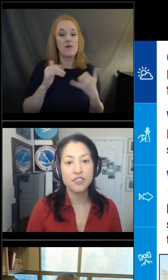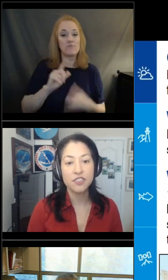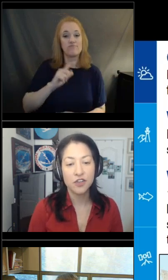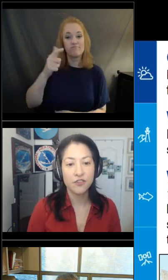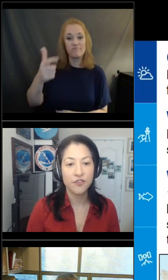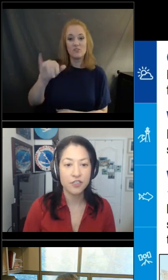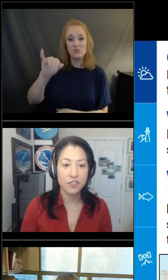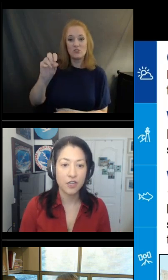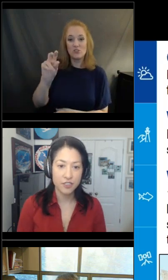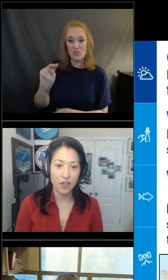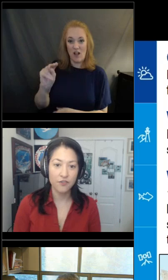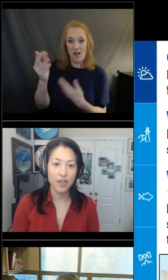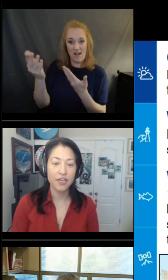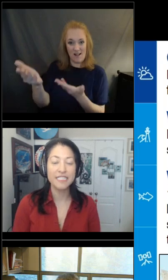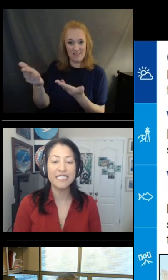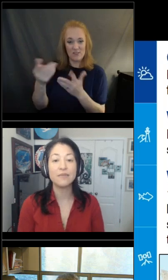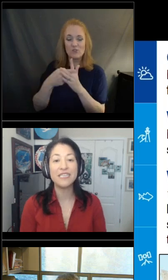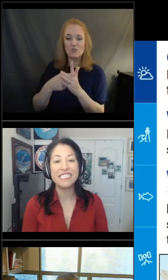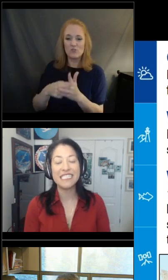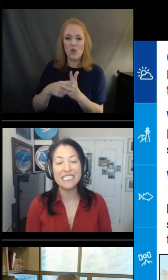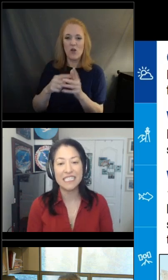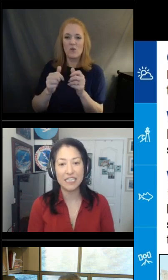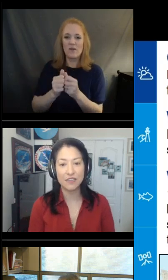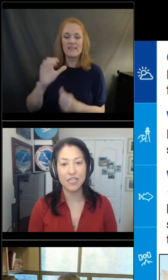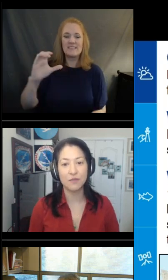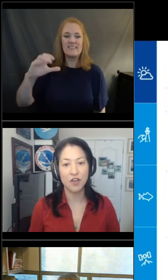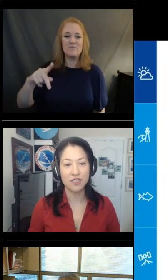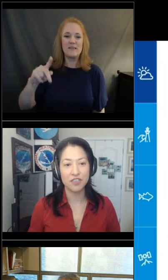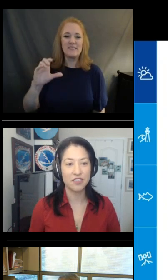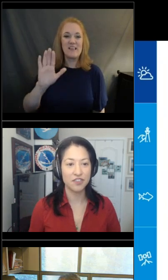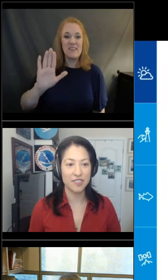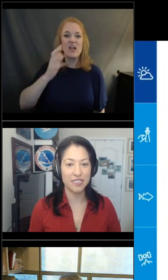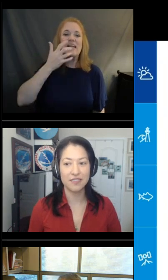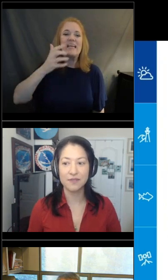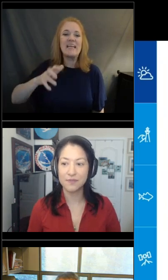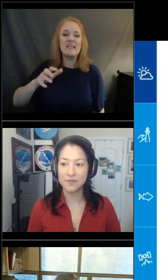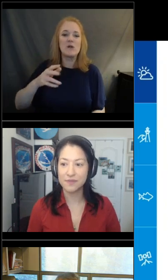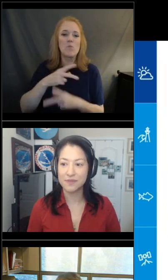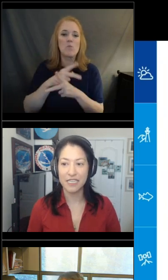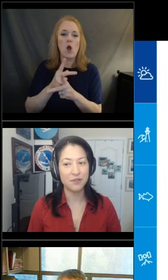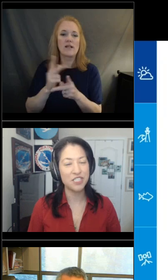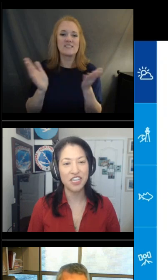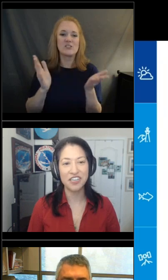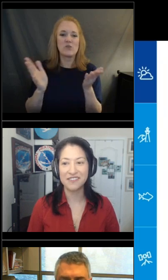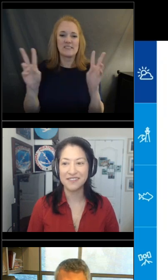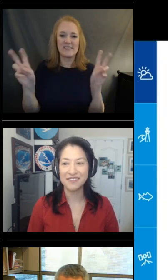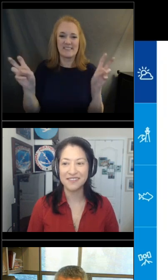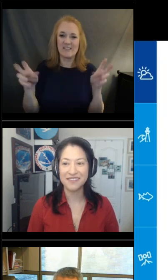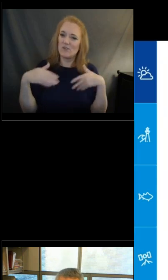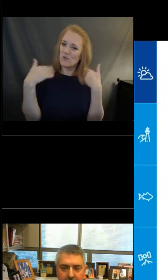Jon to start us off on CPC's heat related products and services. Take it away Jon.